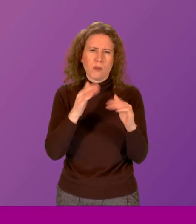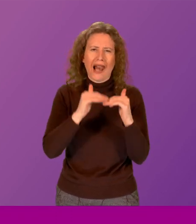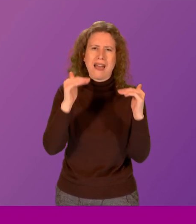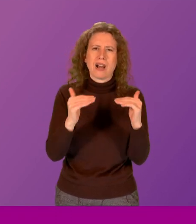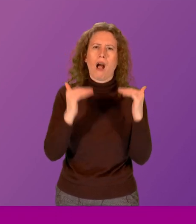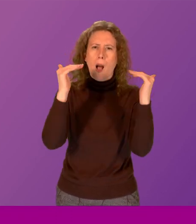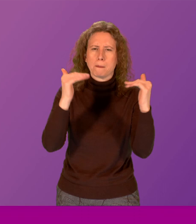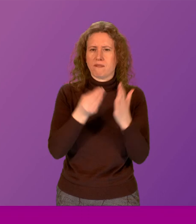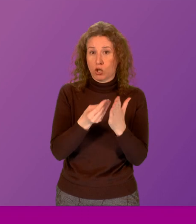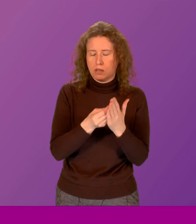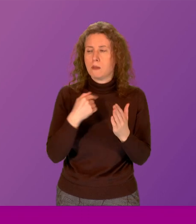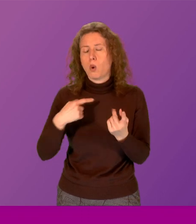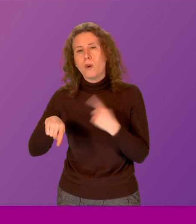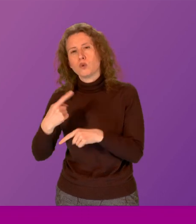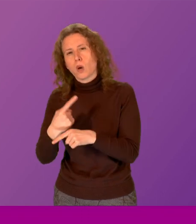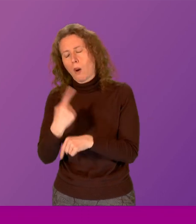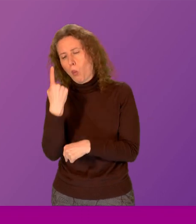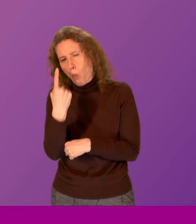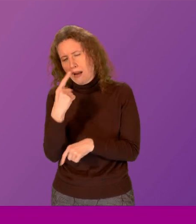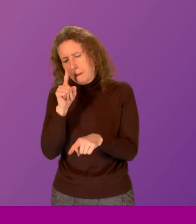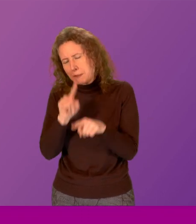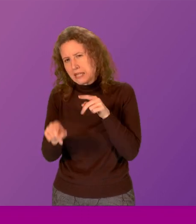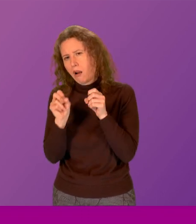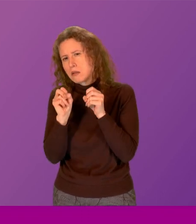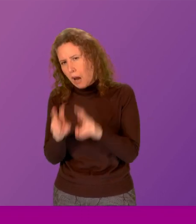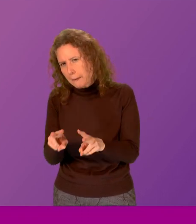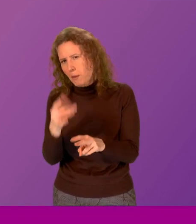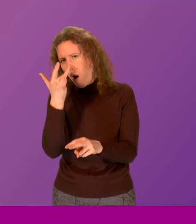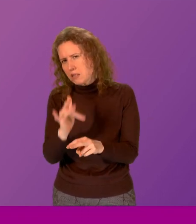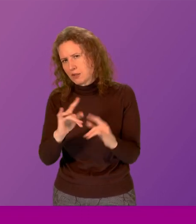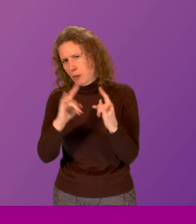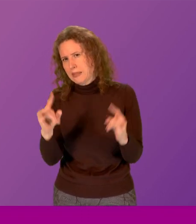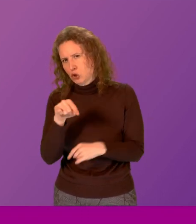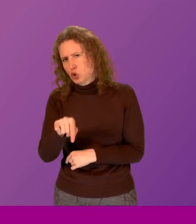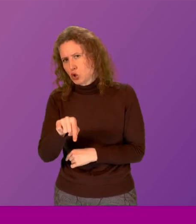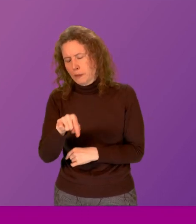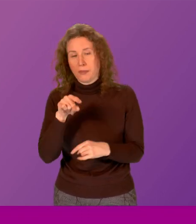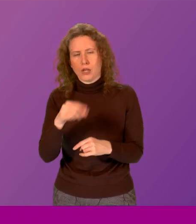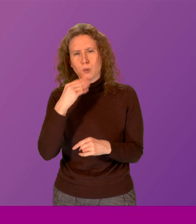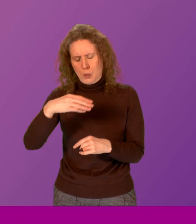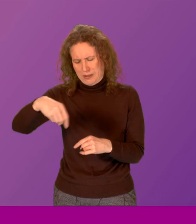We are talking about one particular type of artificial pitch that uses artificial turf crumb